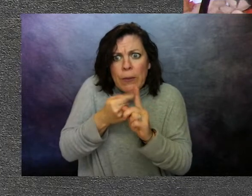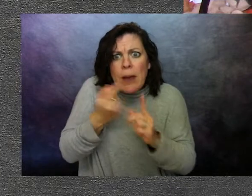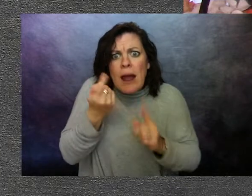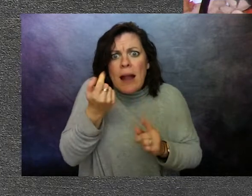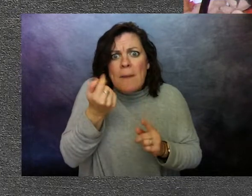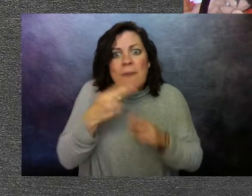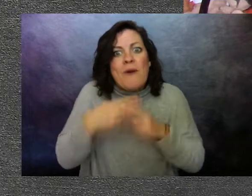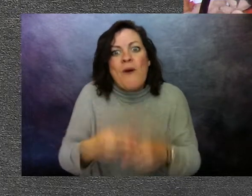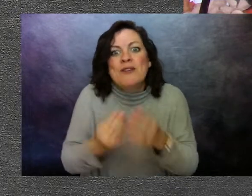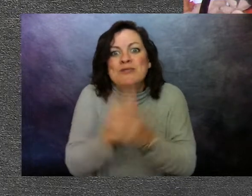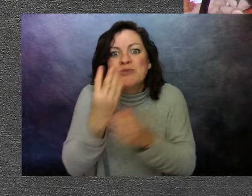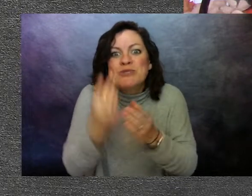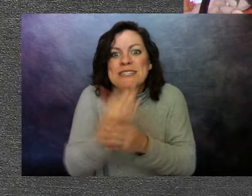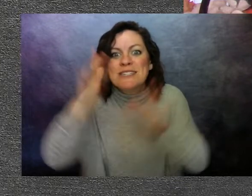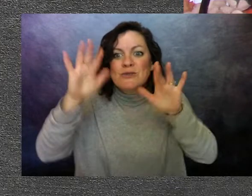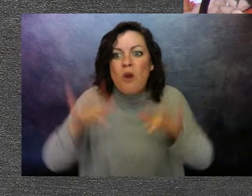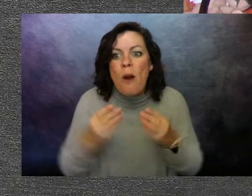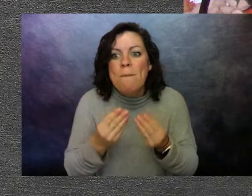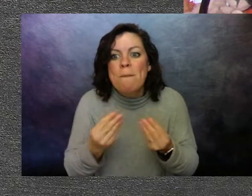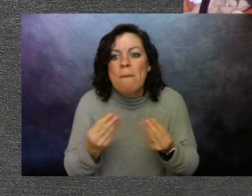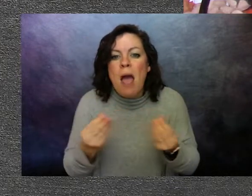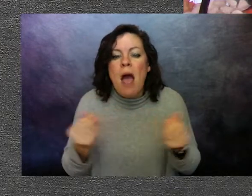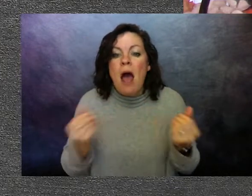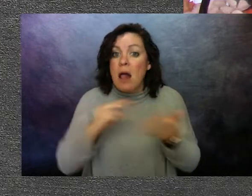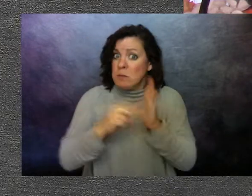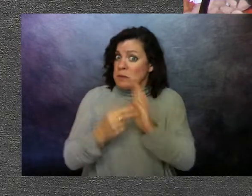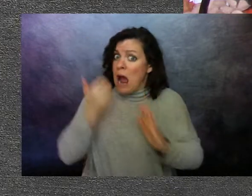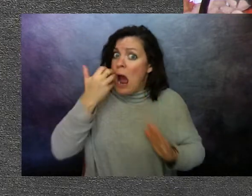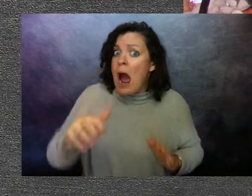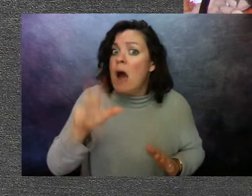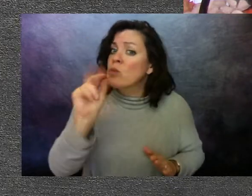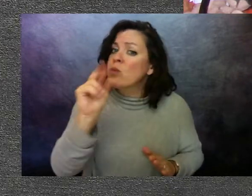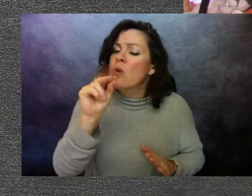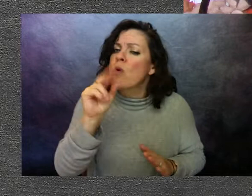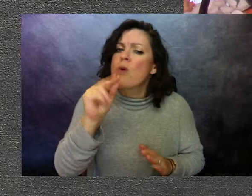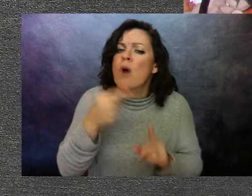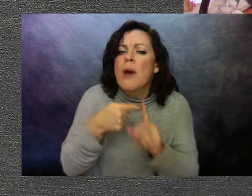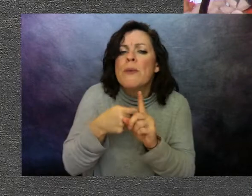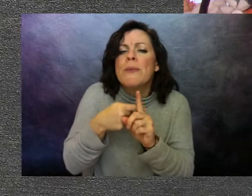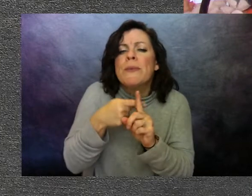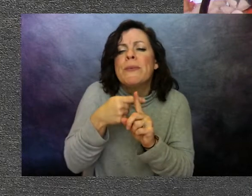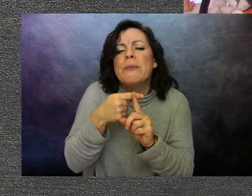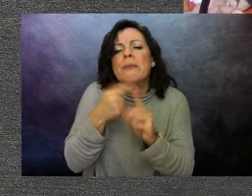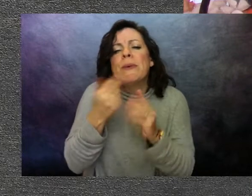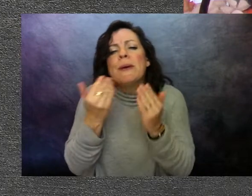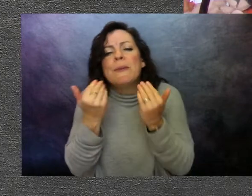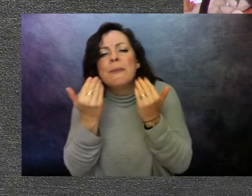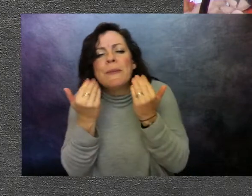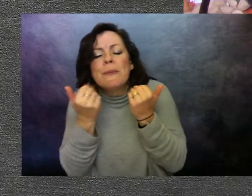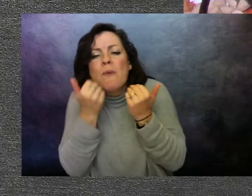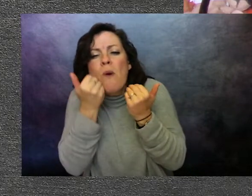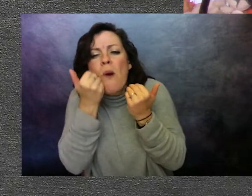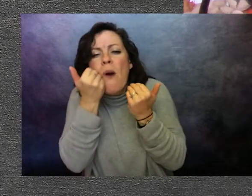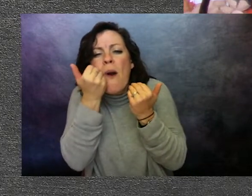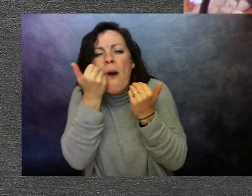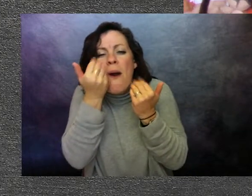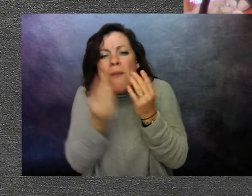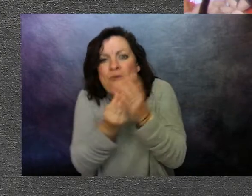and it starts to get a little bit warmer outside, but it's not too hot. And then, we finally move into the last season,